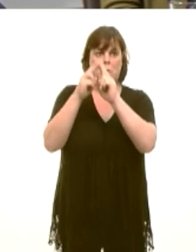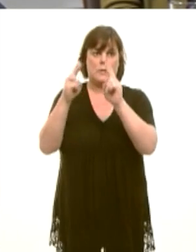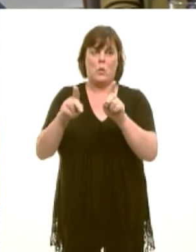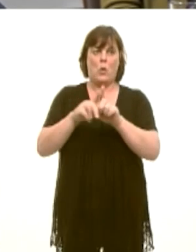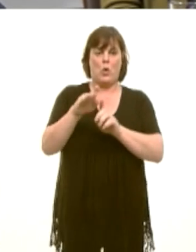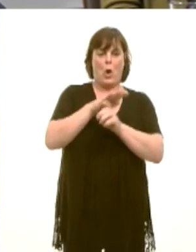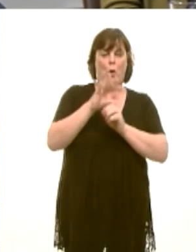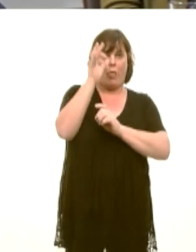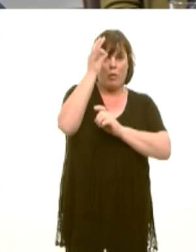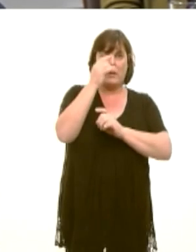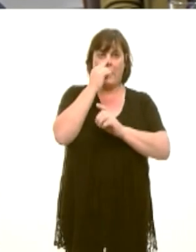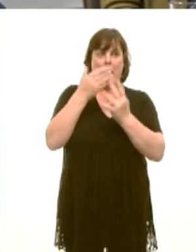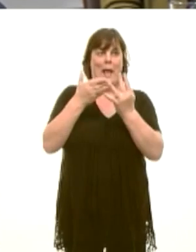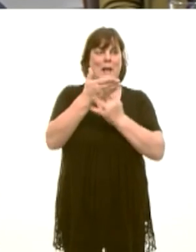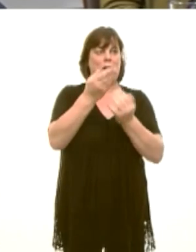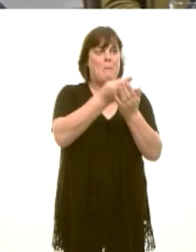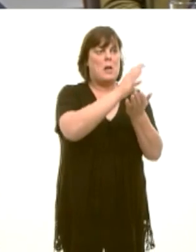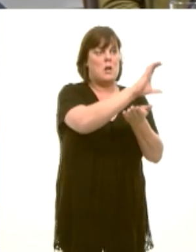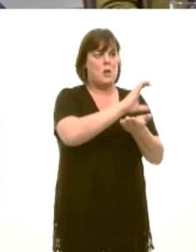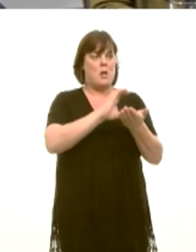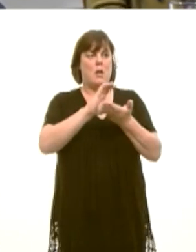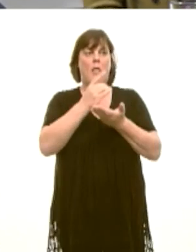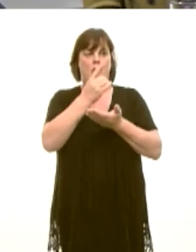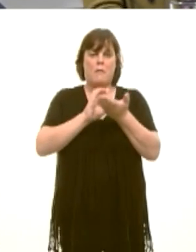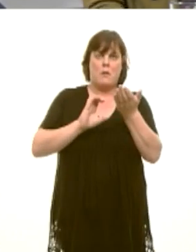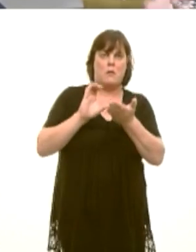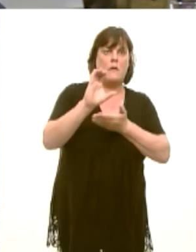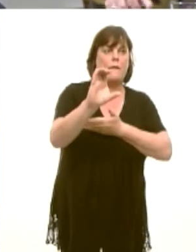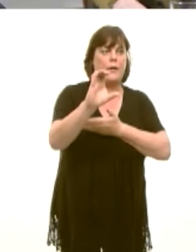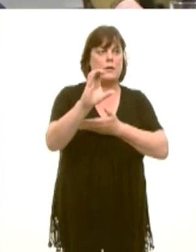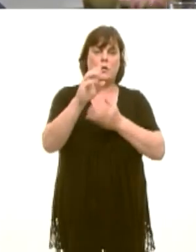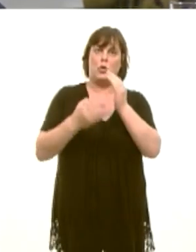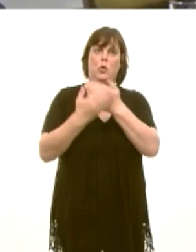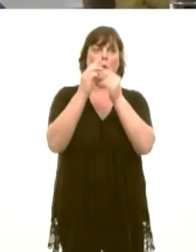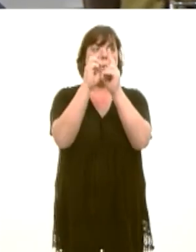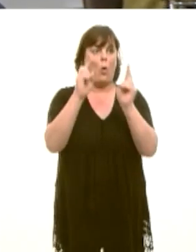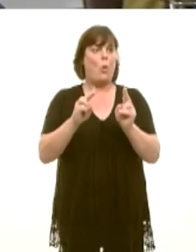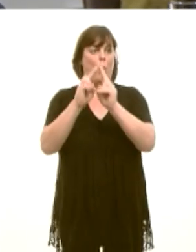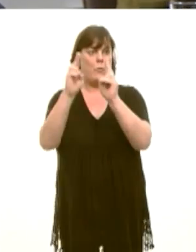able to do that as well, and we believe that we will be on track to increase again the